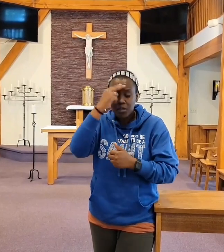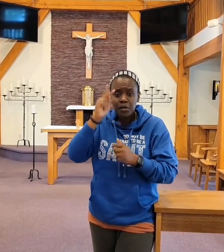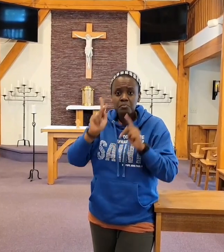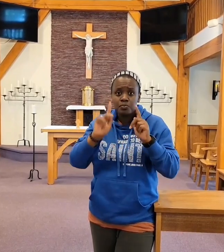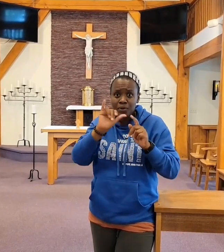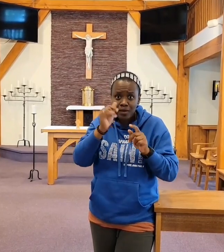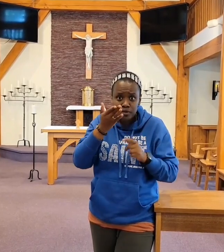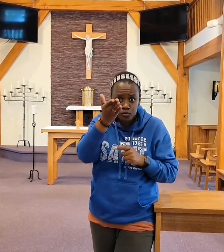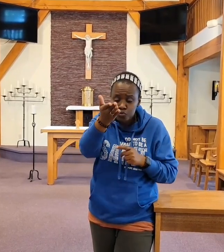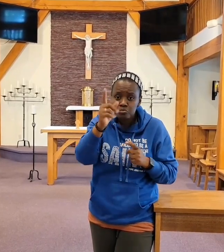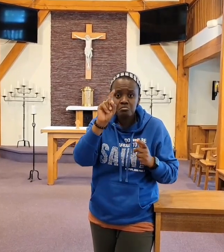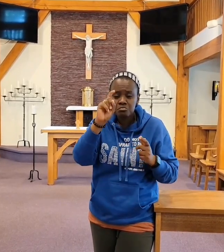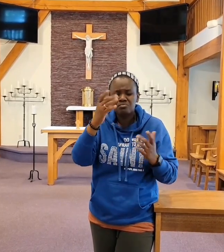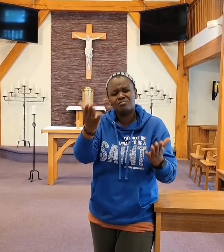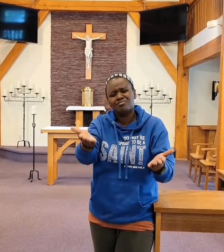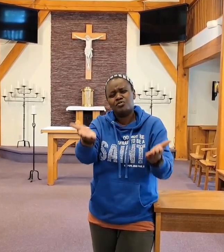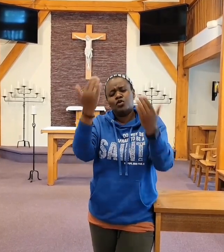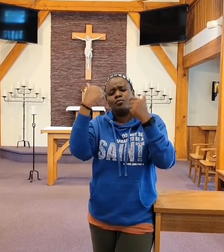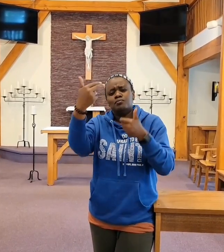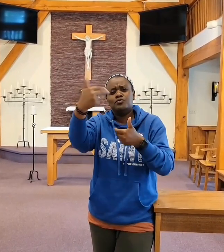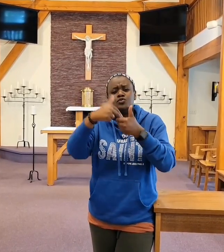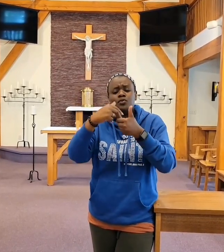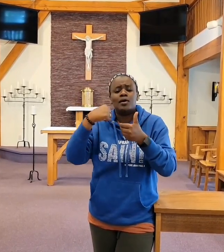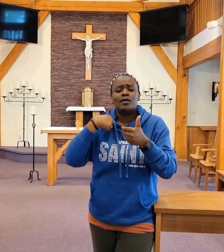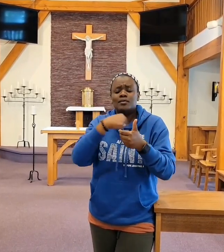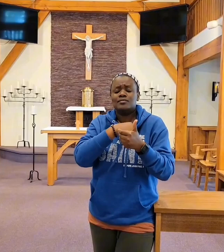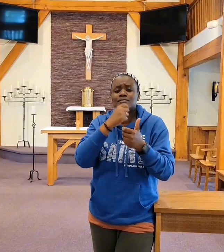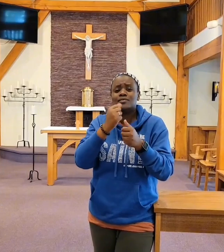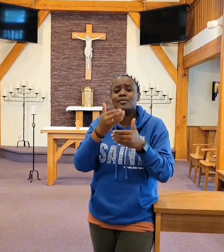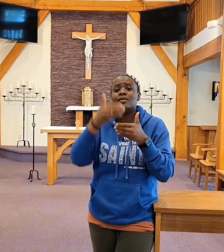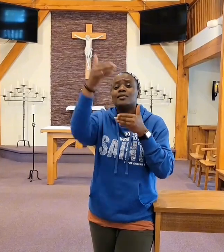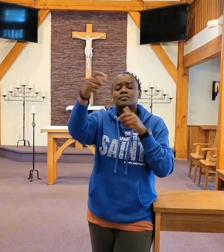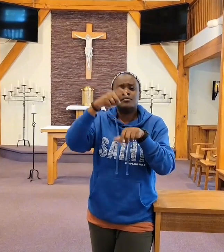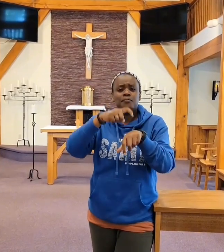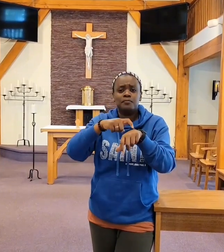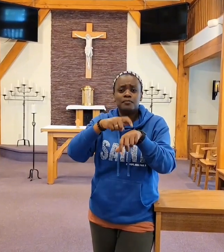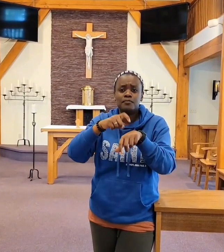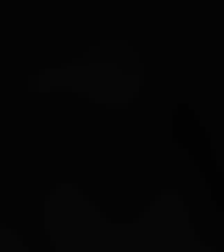Catholics like yourself, come join us next time!